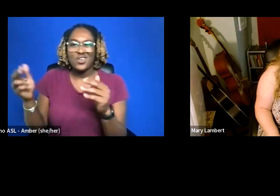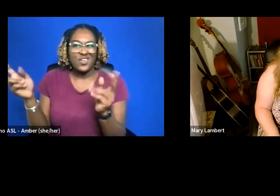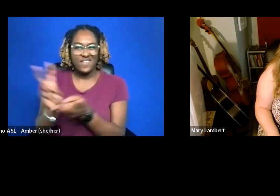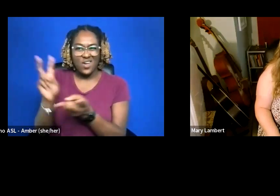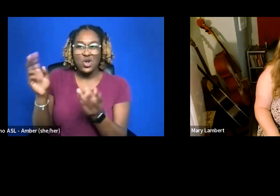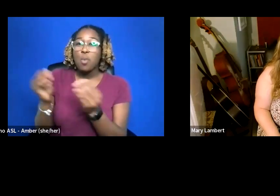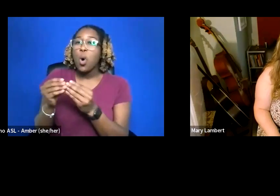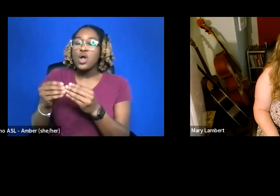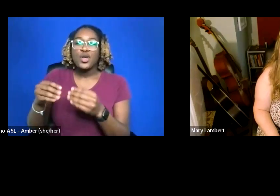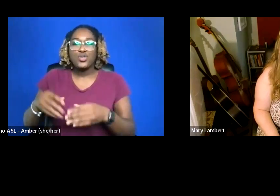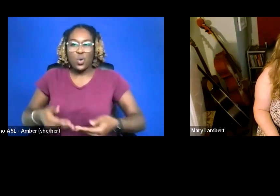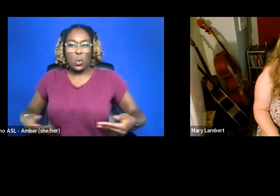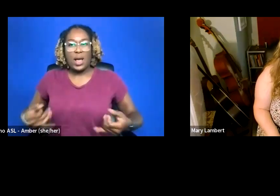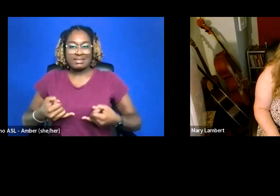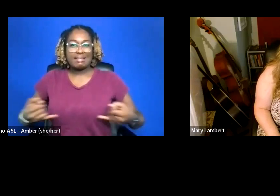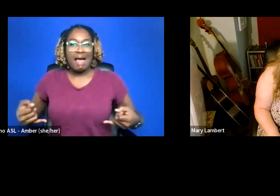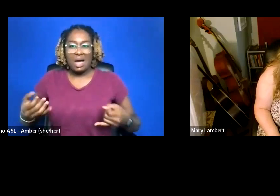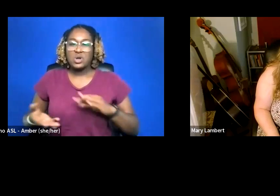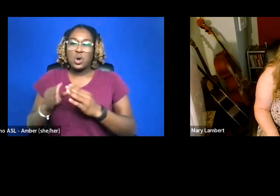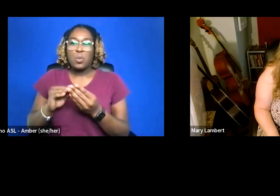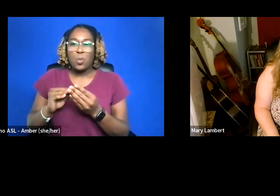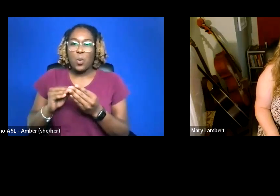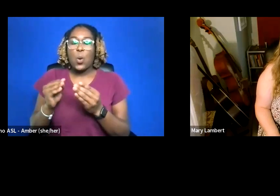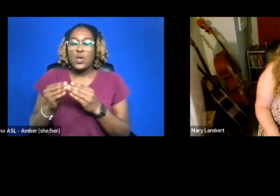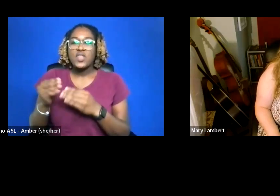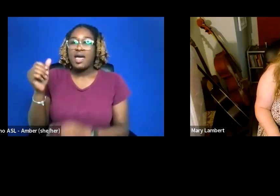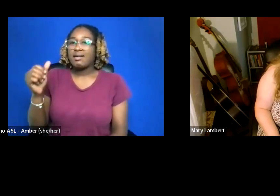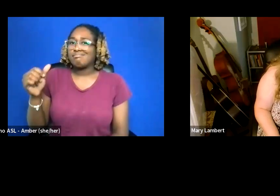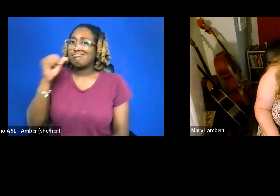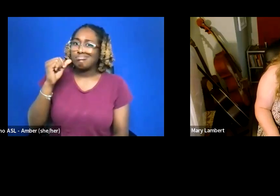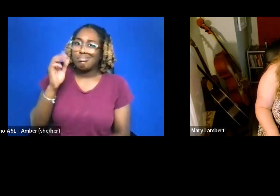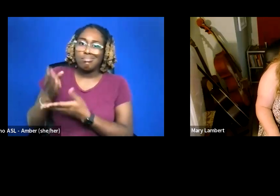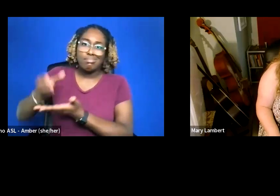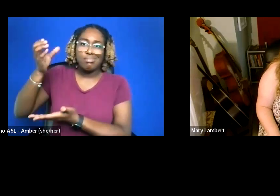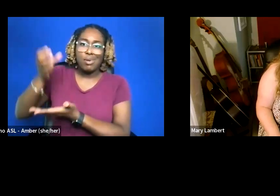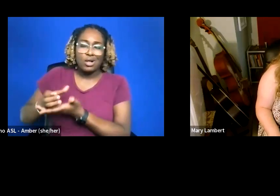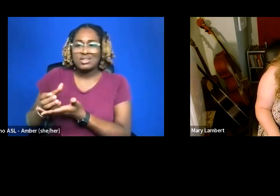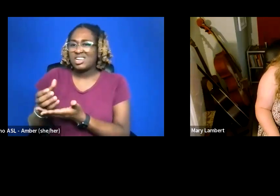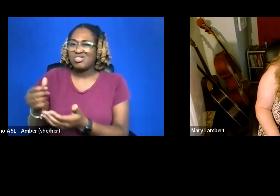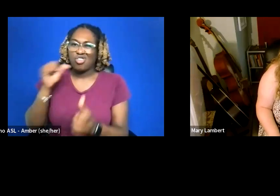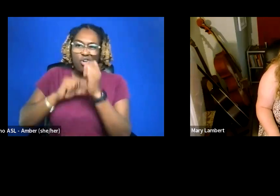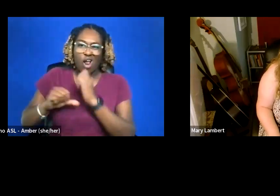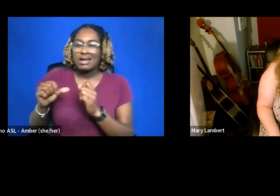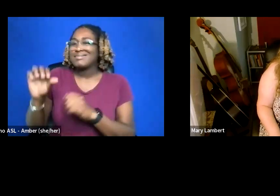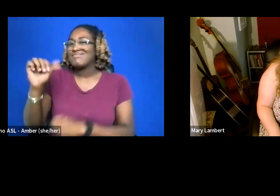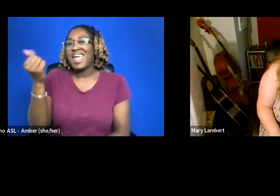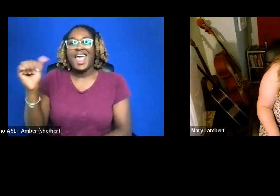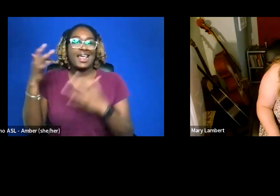You are worth more than beer bottles displayed like drunken artifacts You are worth more than any naked body could proclaim in the shadows